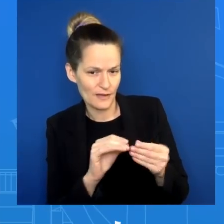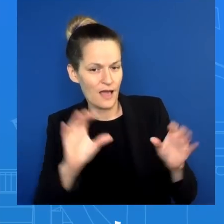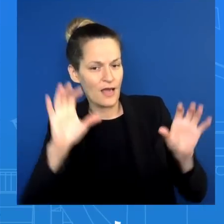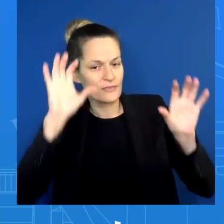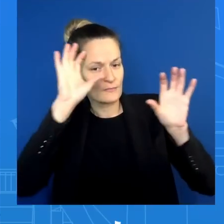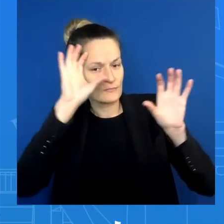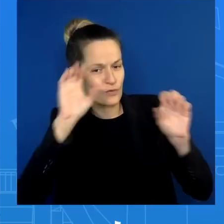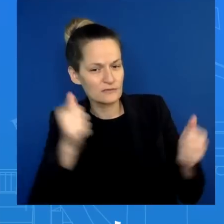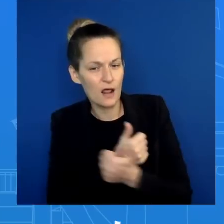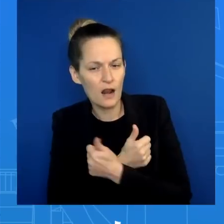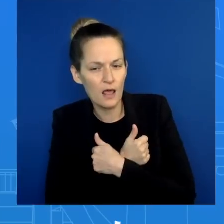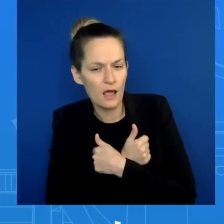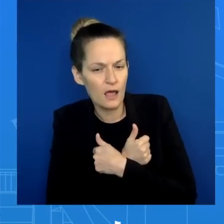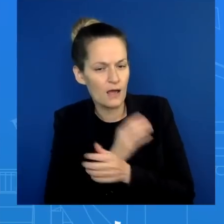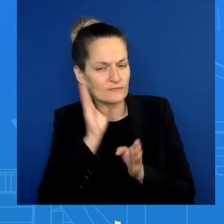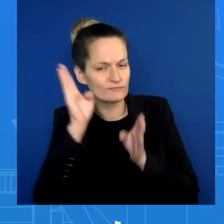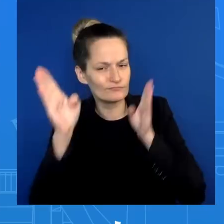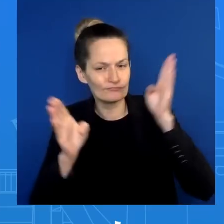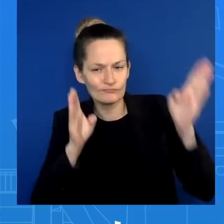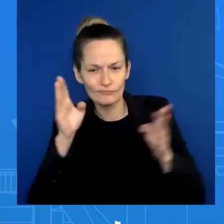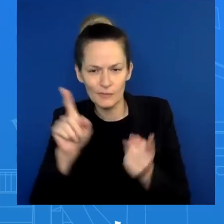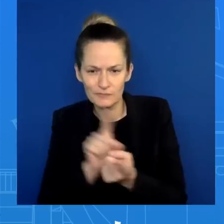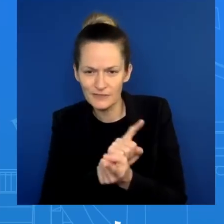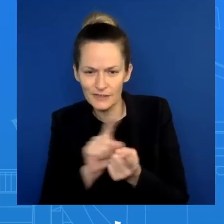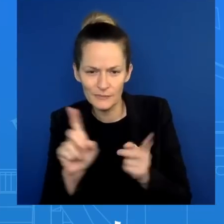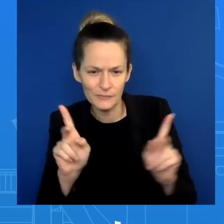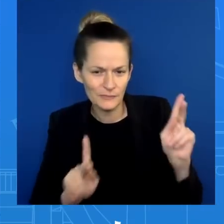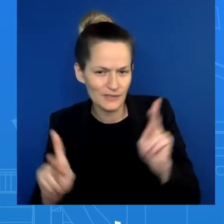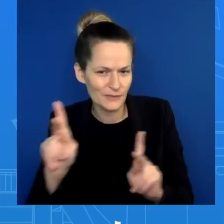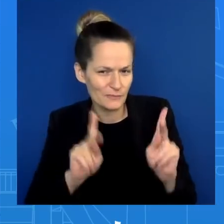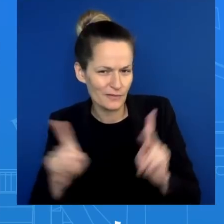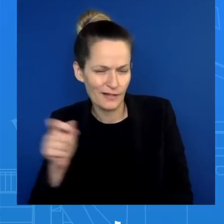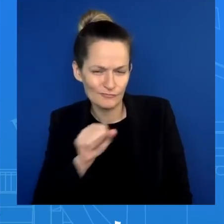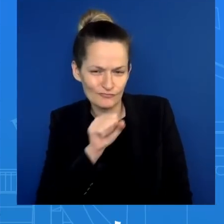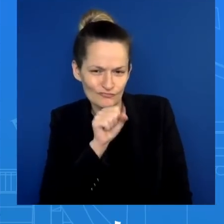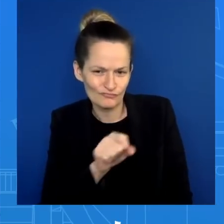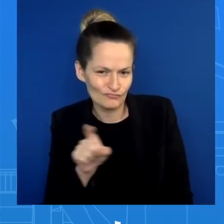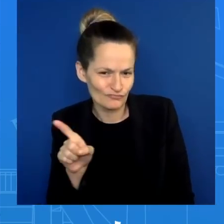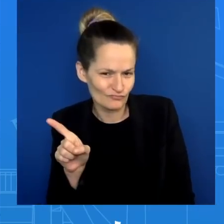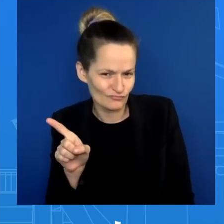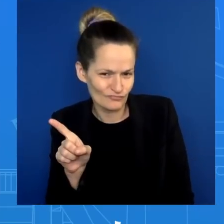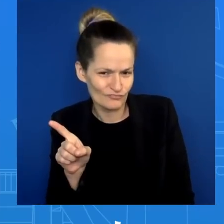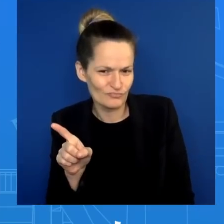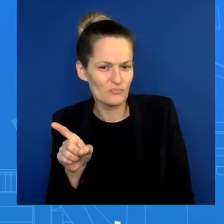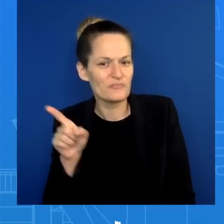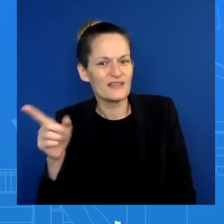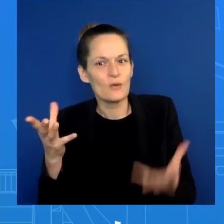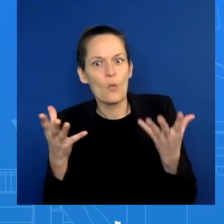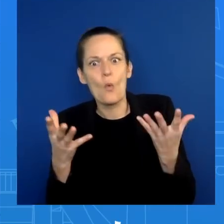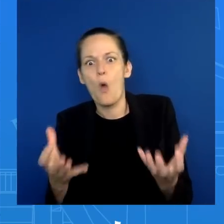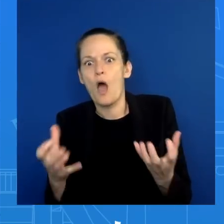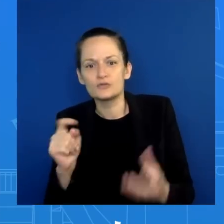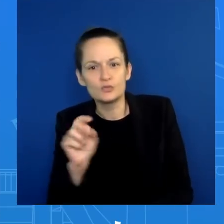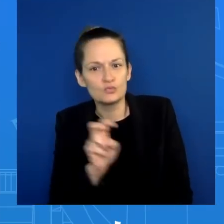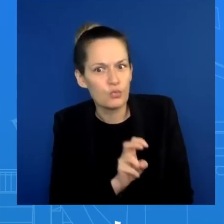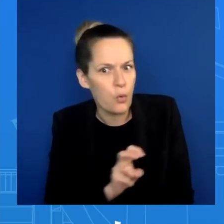we want he wants to be out there and travel as much as possible. He has something that he wants to say and deliver